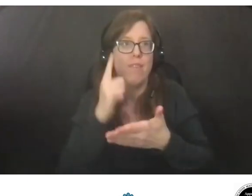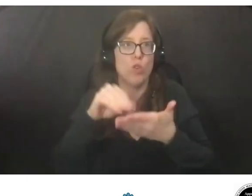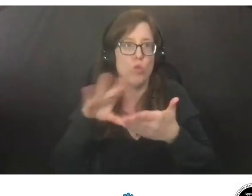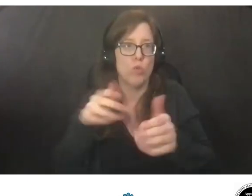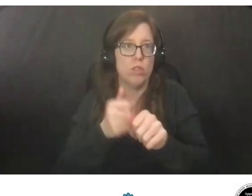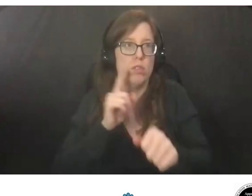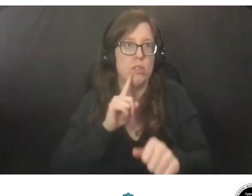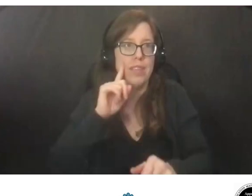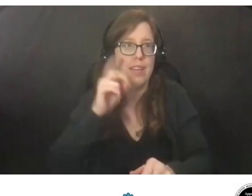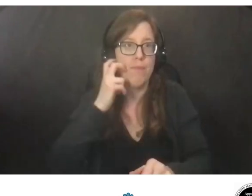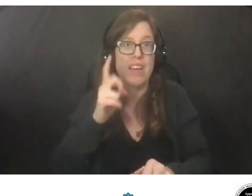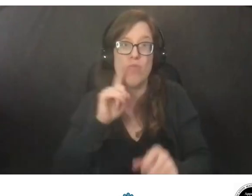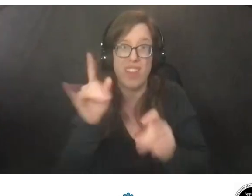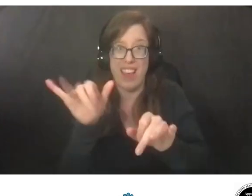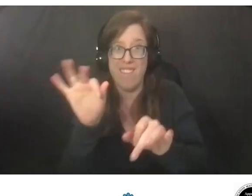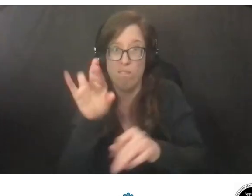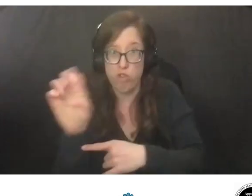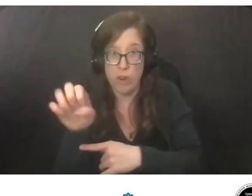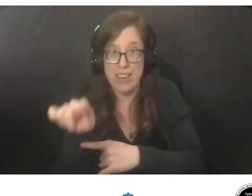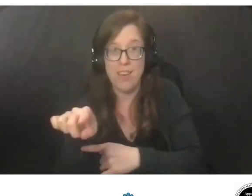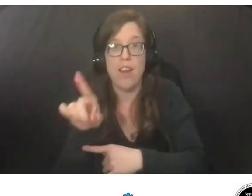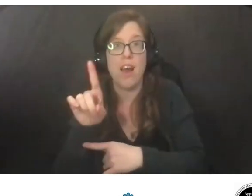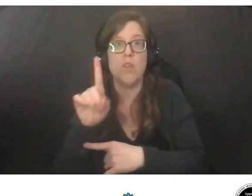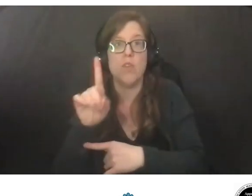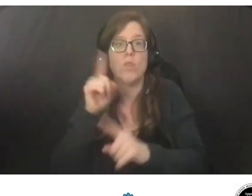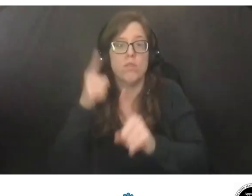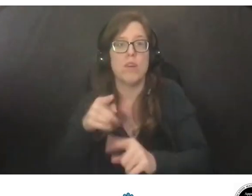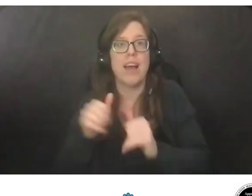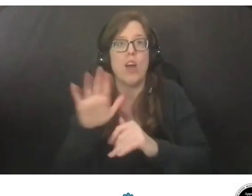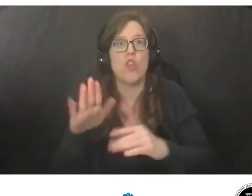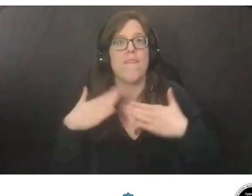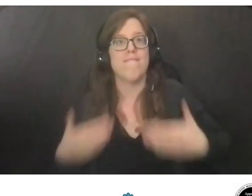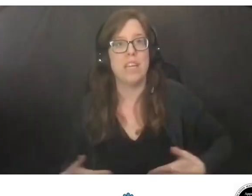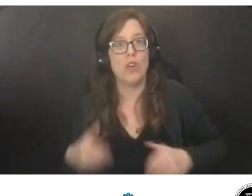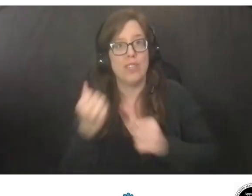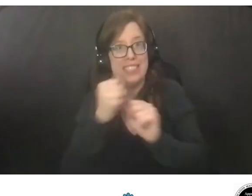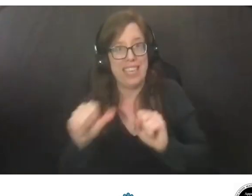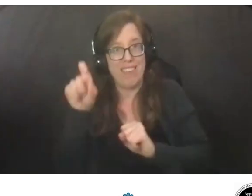And it's all about how all of their physical and safety needs have to be